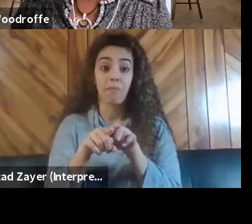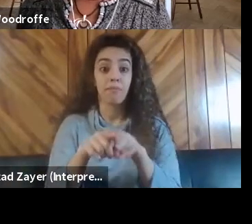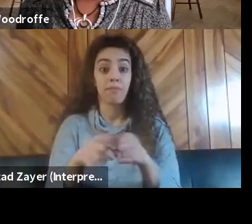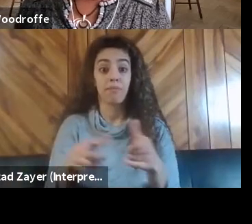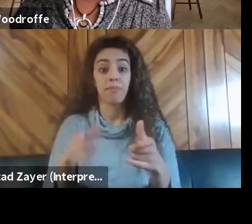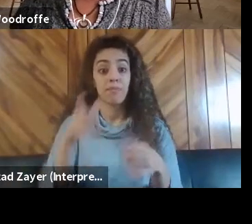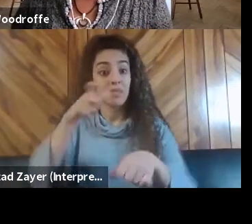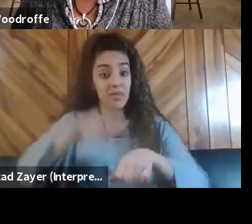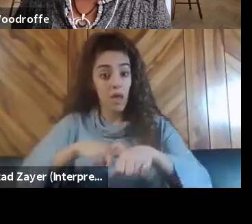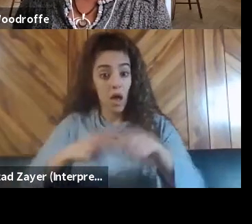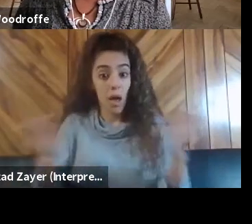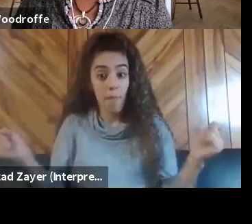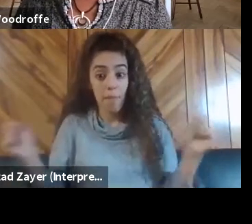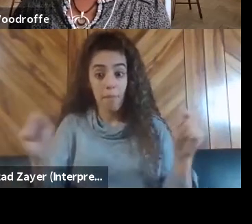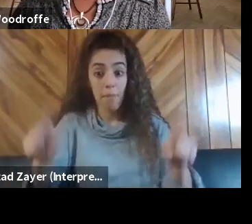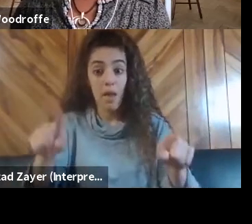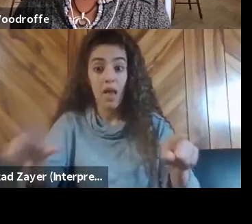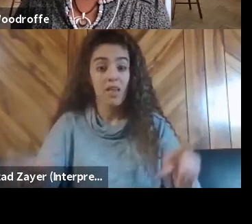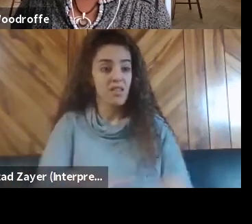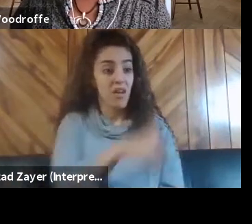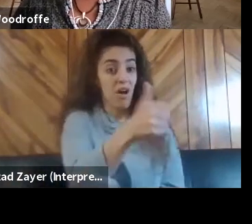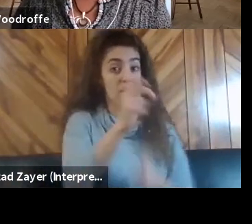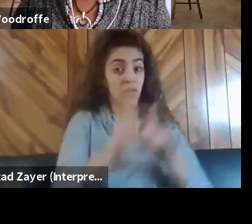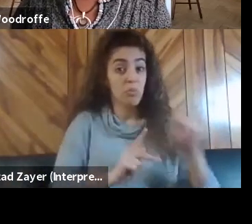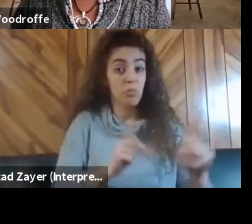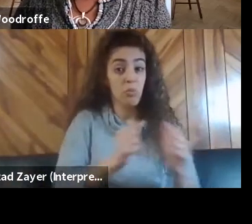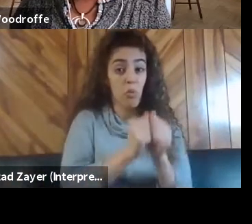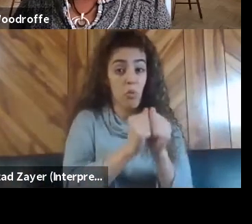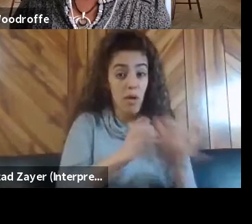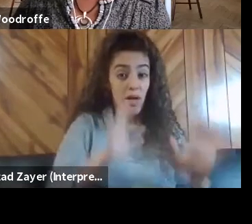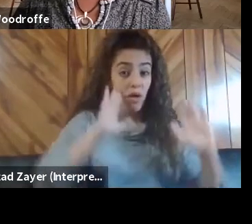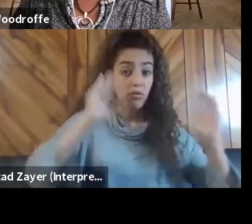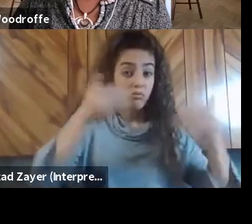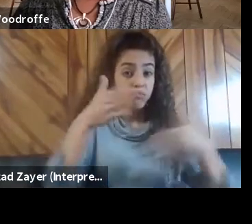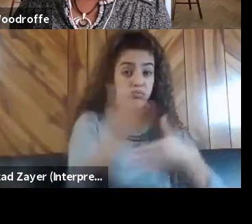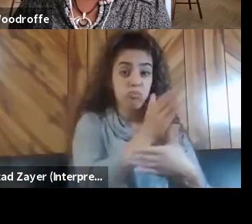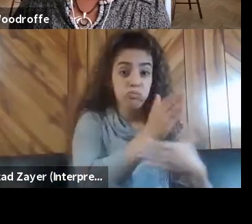as others, if we can, if we can get just the whole school